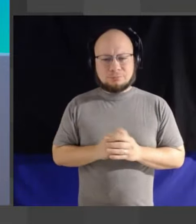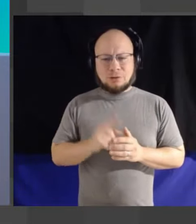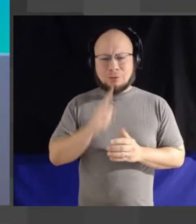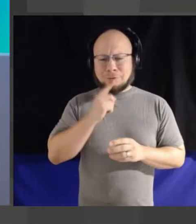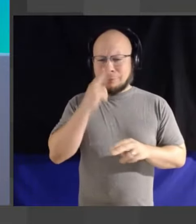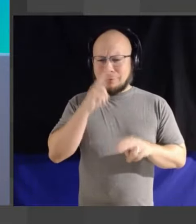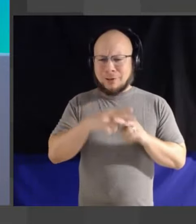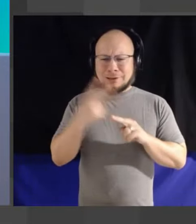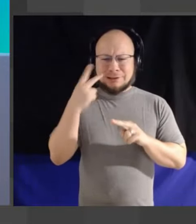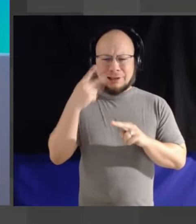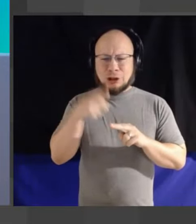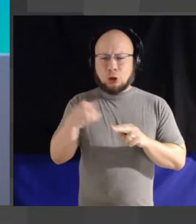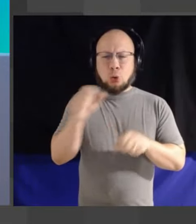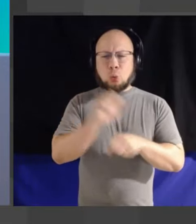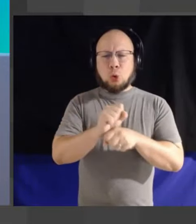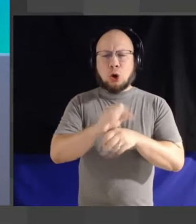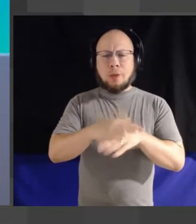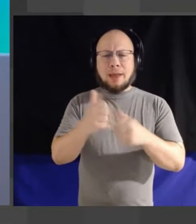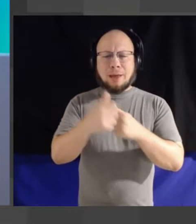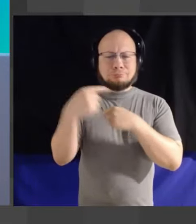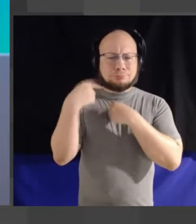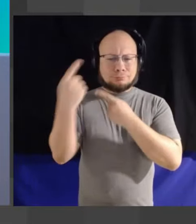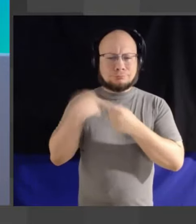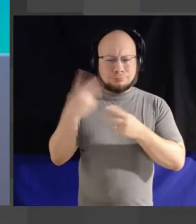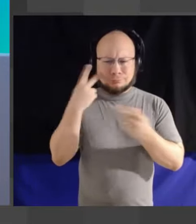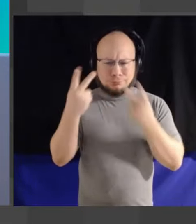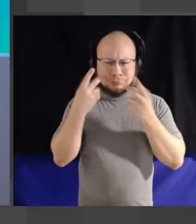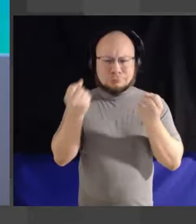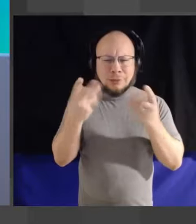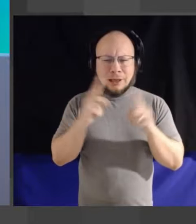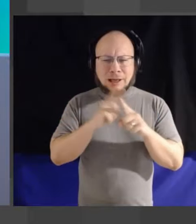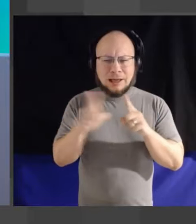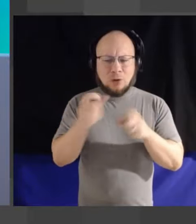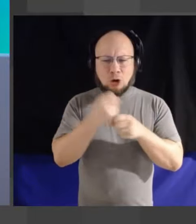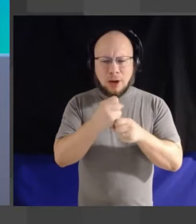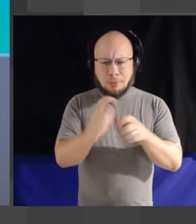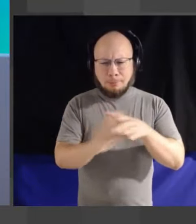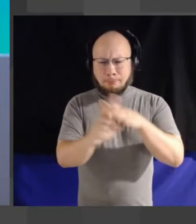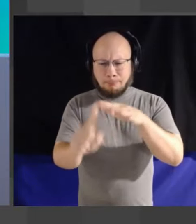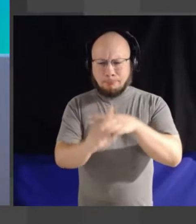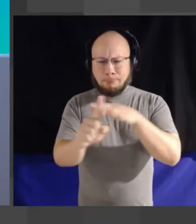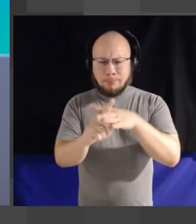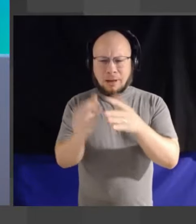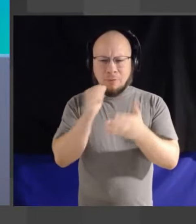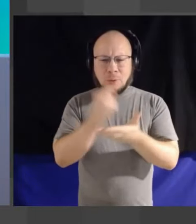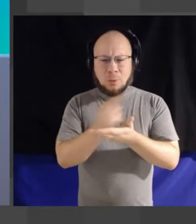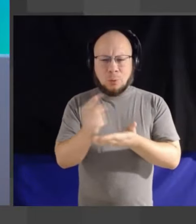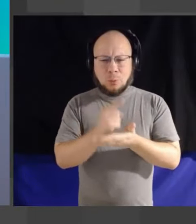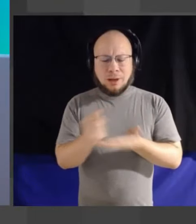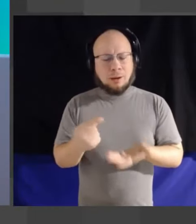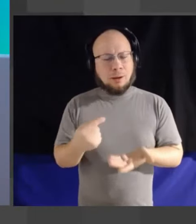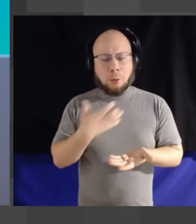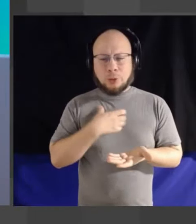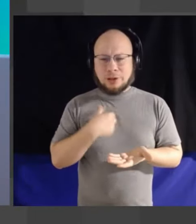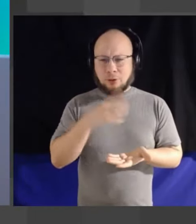WITH YOU, OUR AMAZING COMMUNITY! IT'S BEEN SO FUN SEEING WHAT YOU'VE BEEN DOING WITH THE GAME. I'VE SEEN LOTS OF CREATIONS